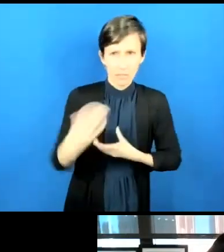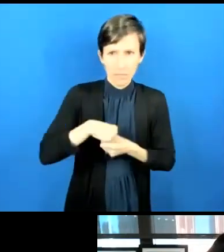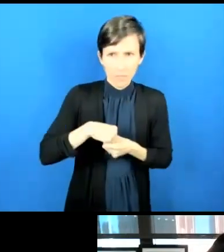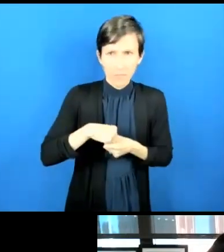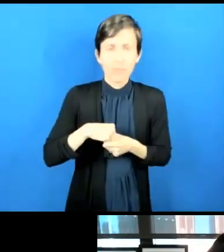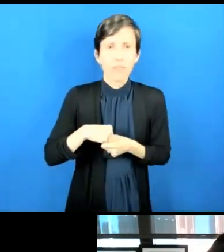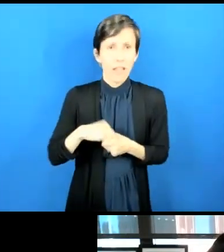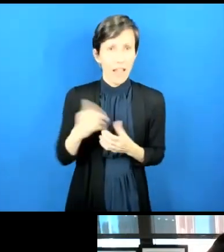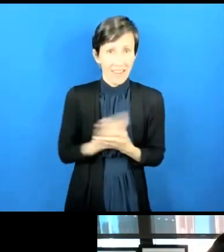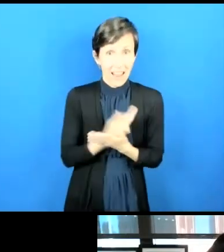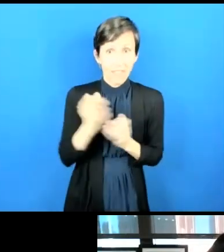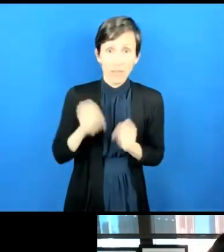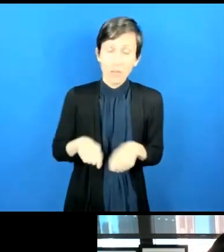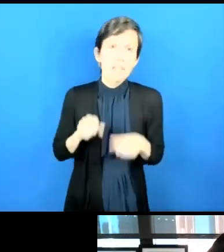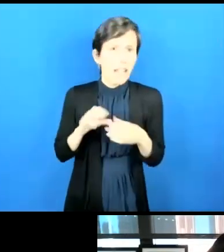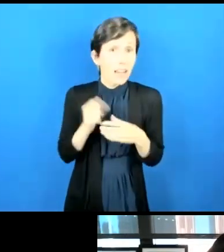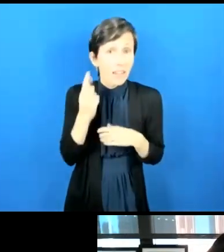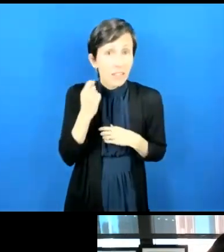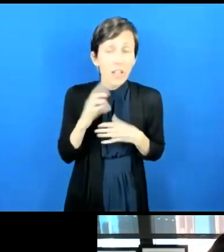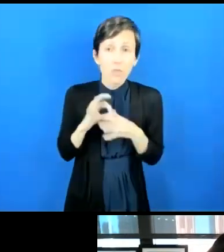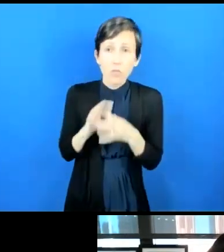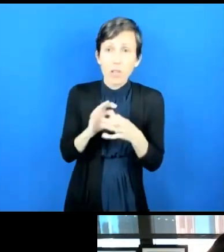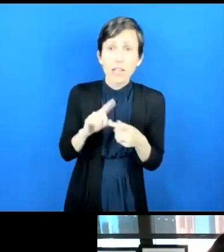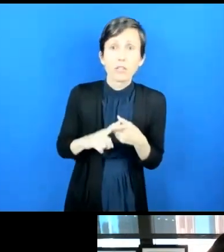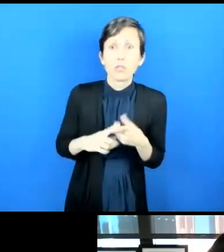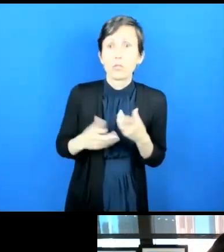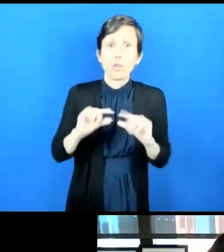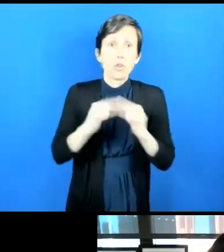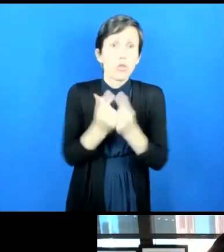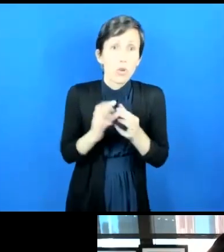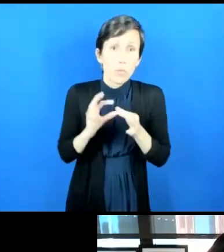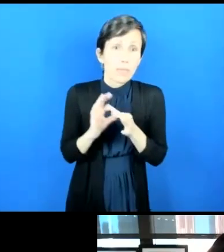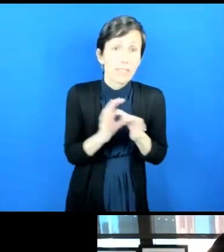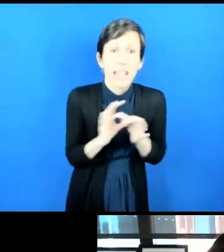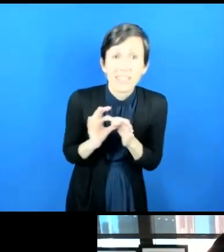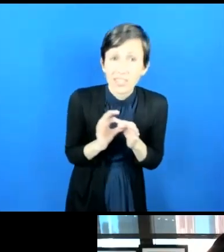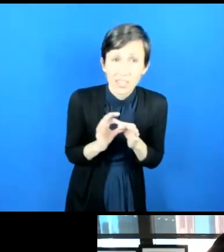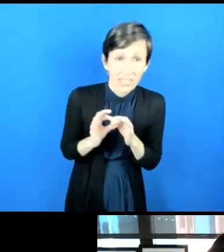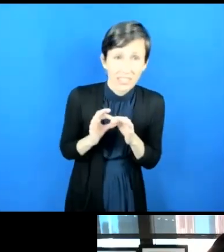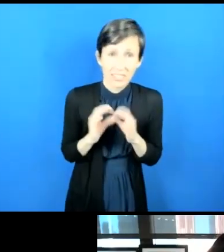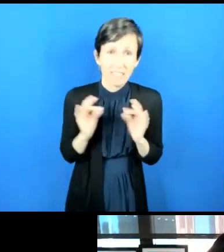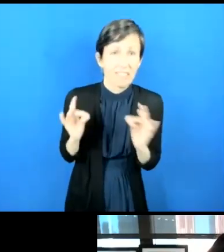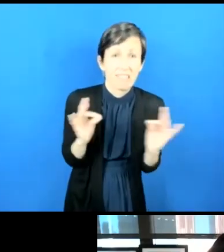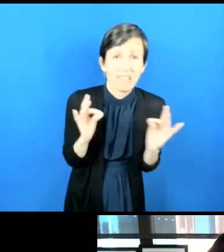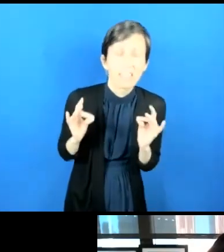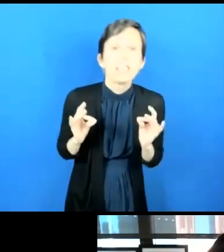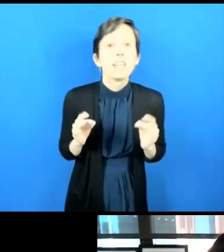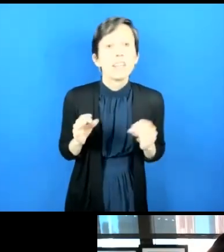to intergroup tensions. Universities like Michigan have been places that have grappled with societal issues